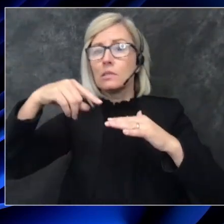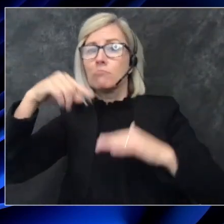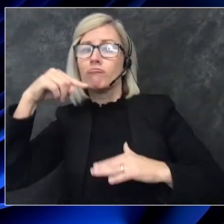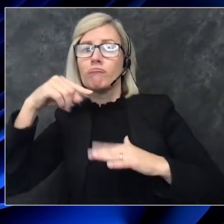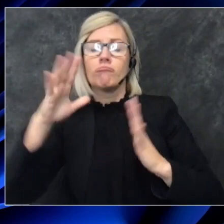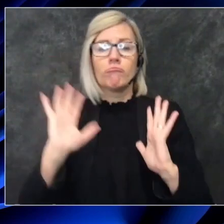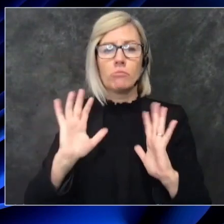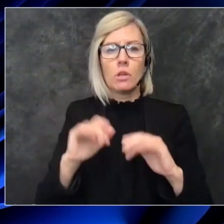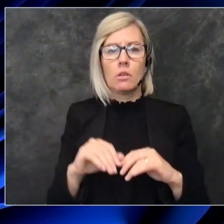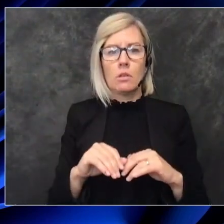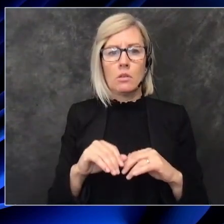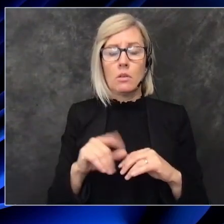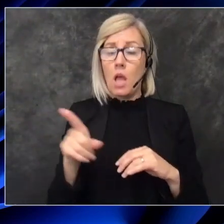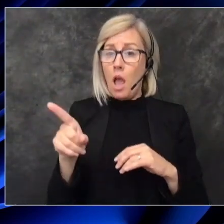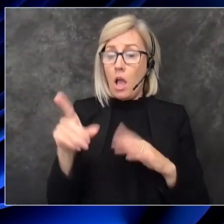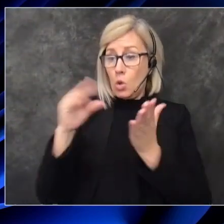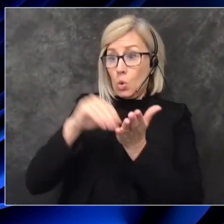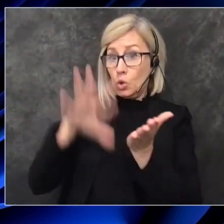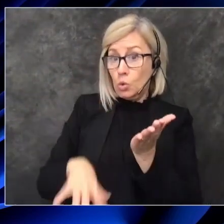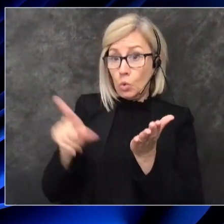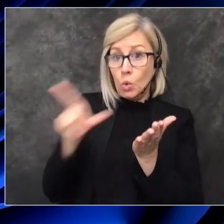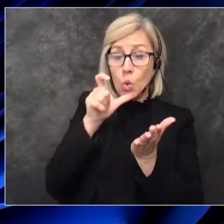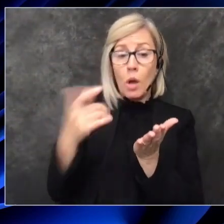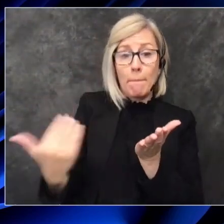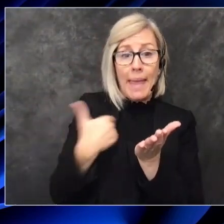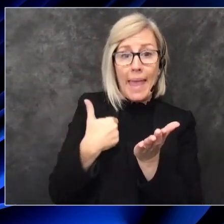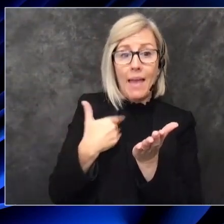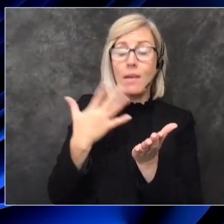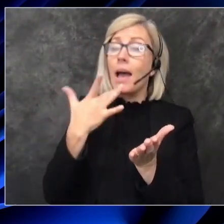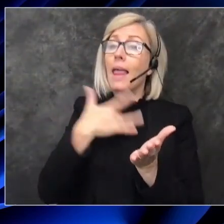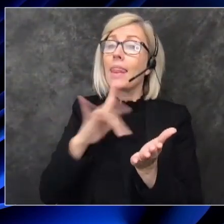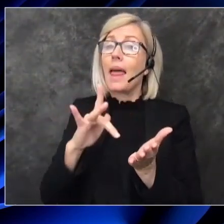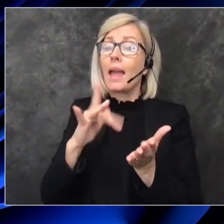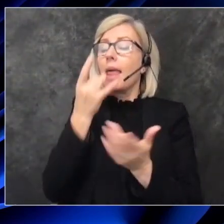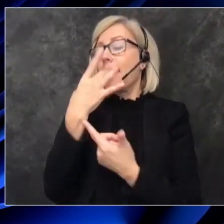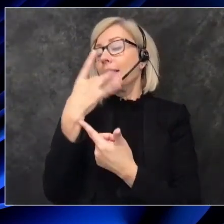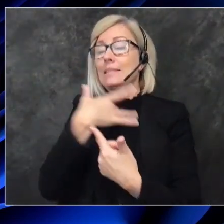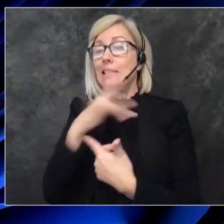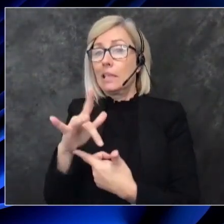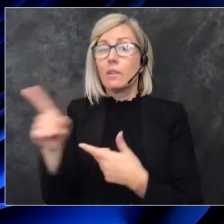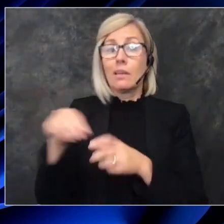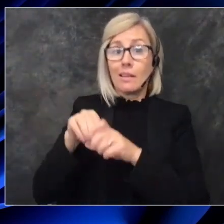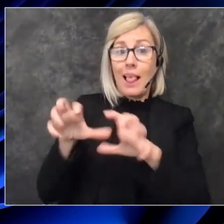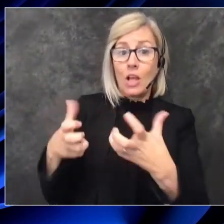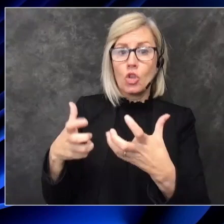there's a student who might have light sensitivity in a classroom, and there's a cart of machines. And when they boot up,